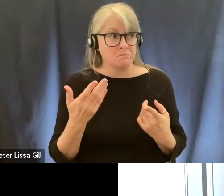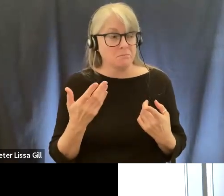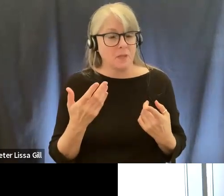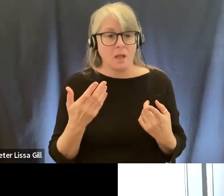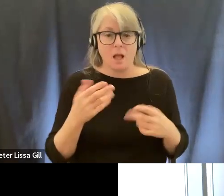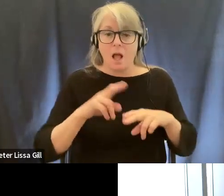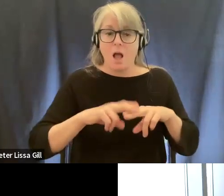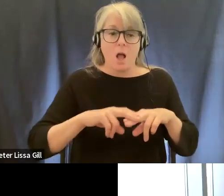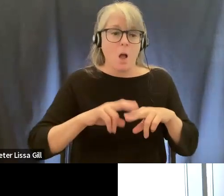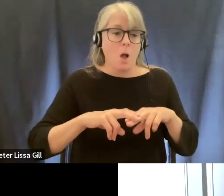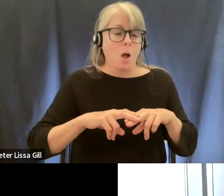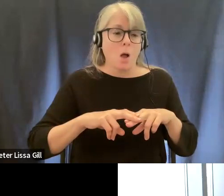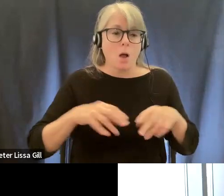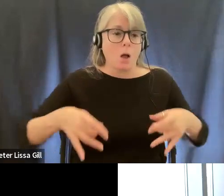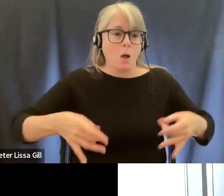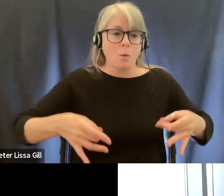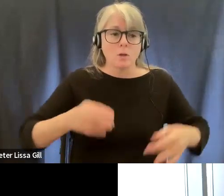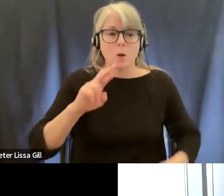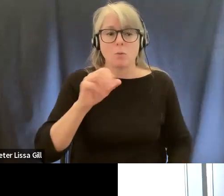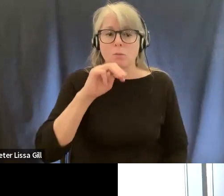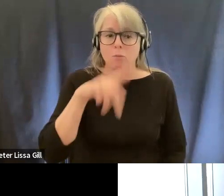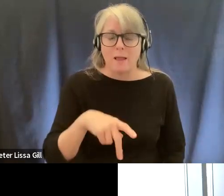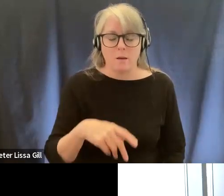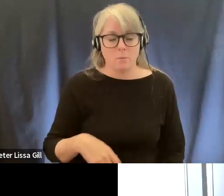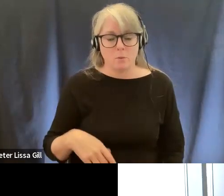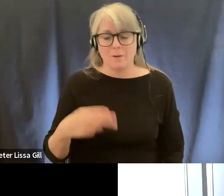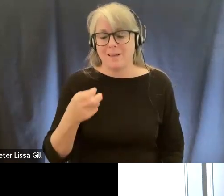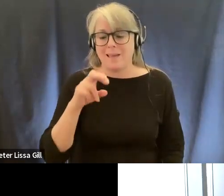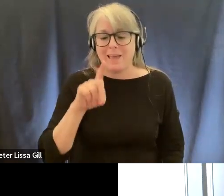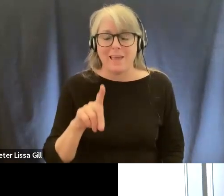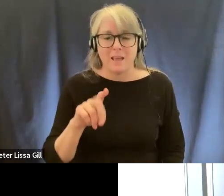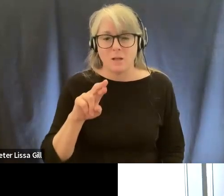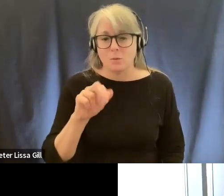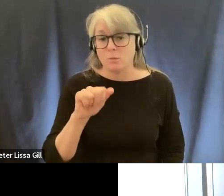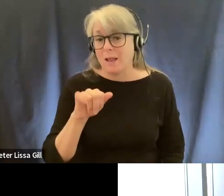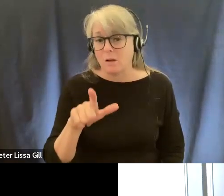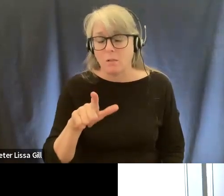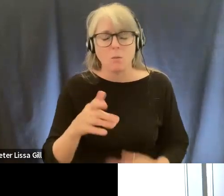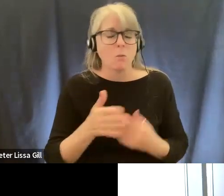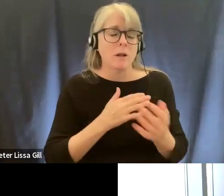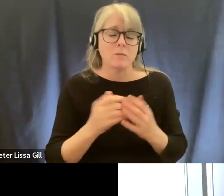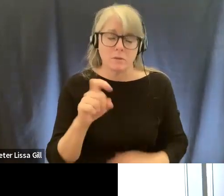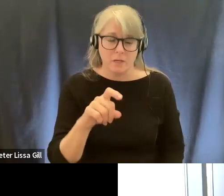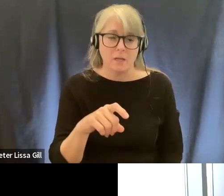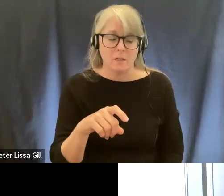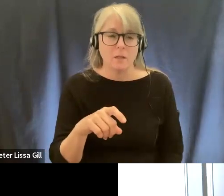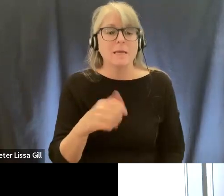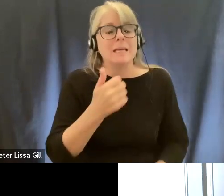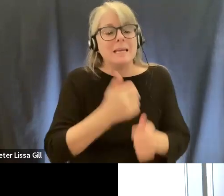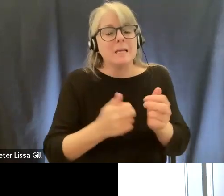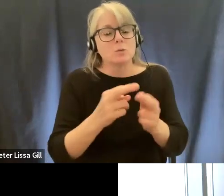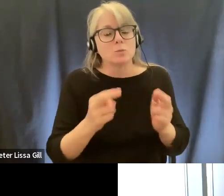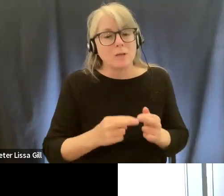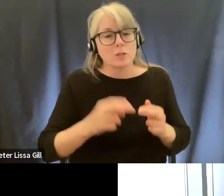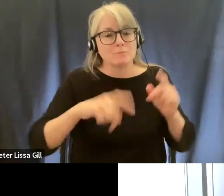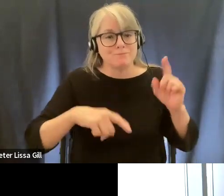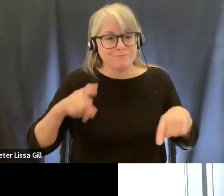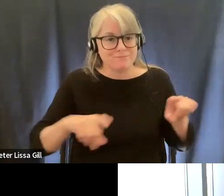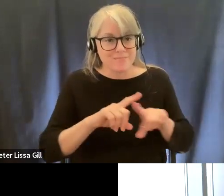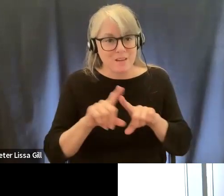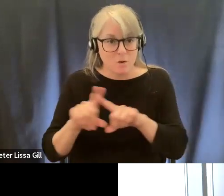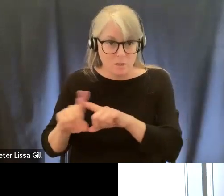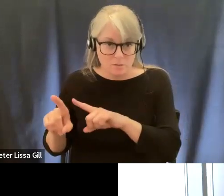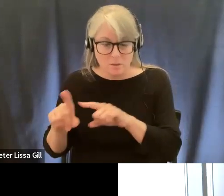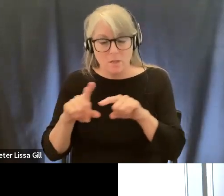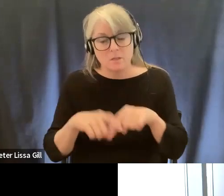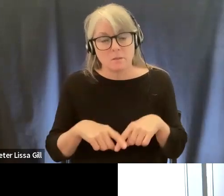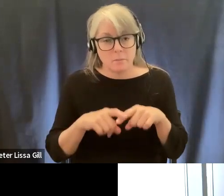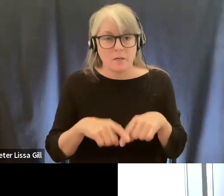And they change from region to region dependent on those vendors that do want to donate their services or donate their time.